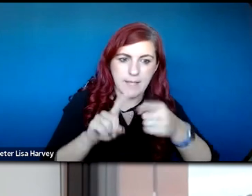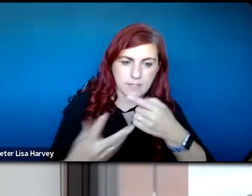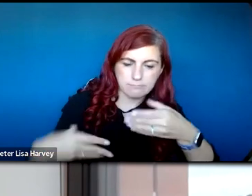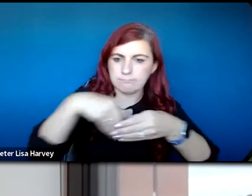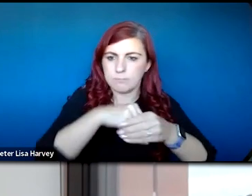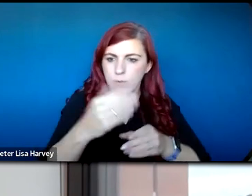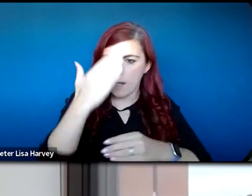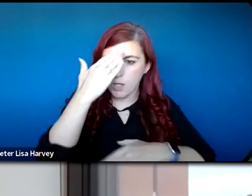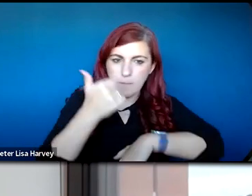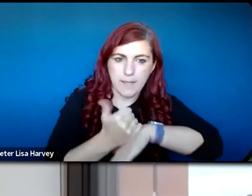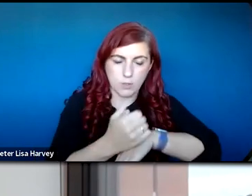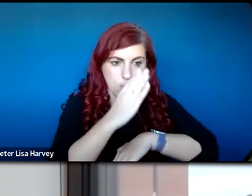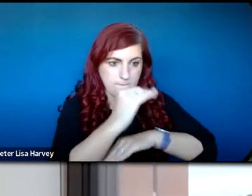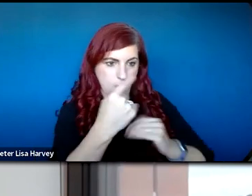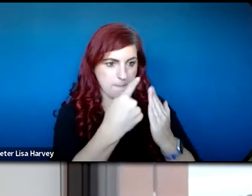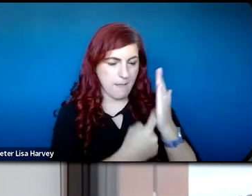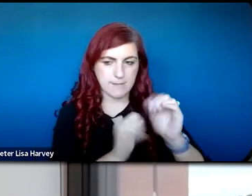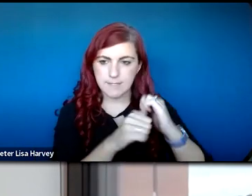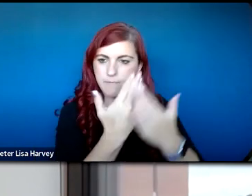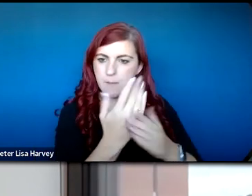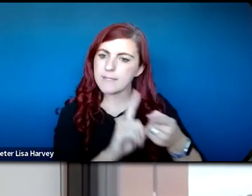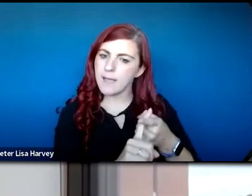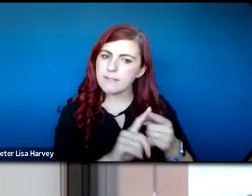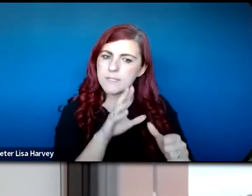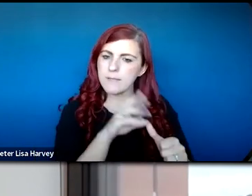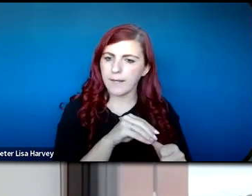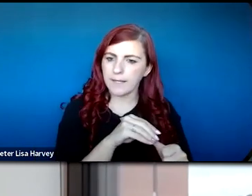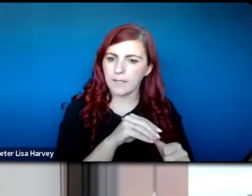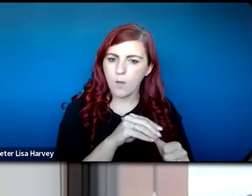base to inform policy development and particularly work that will take place over